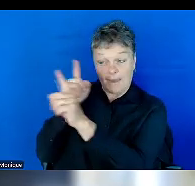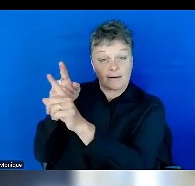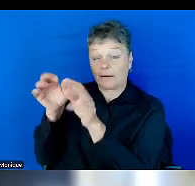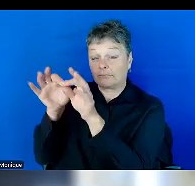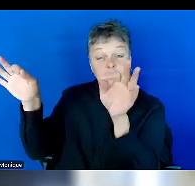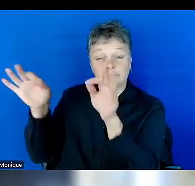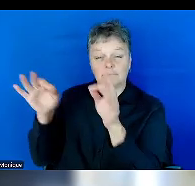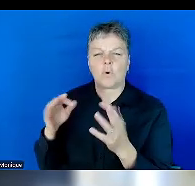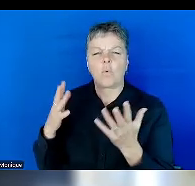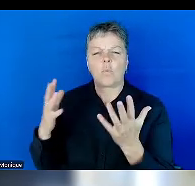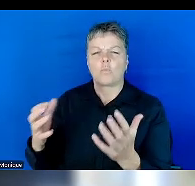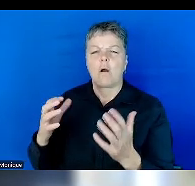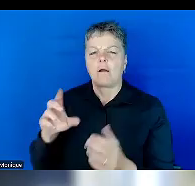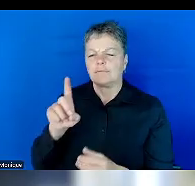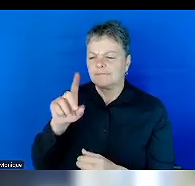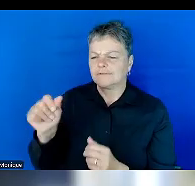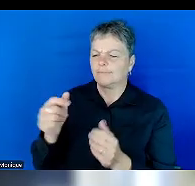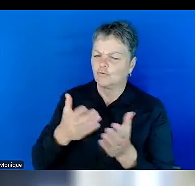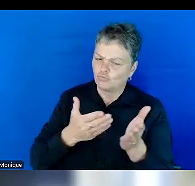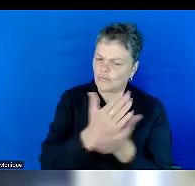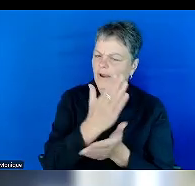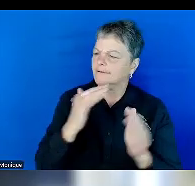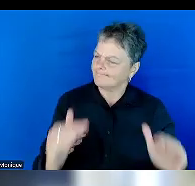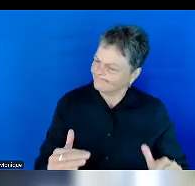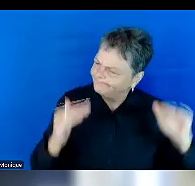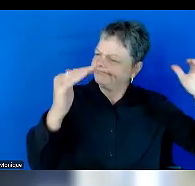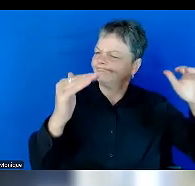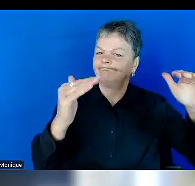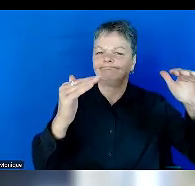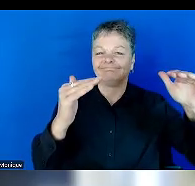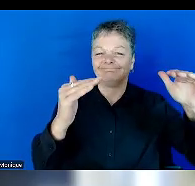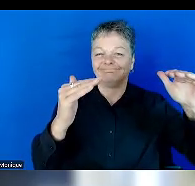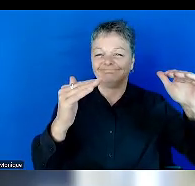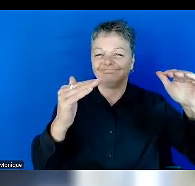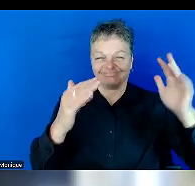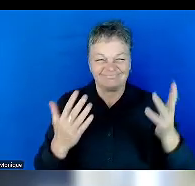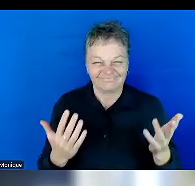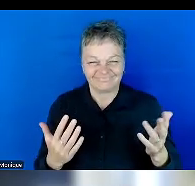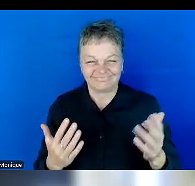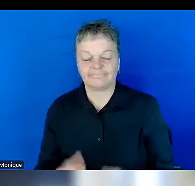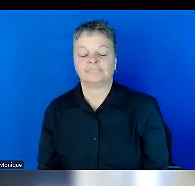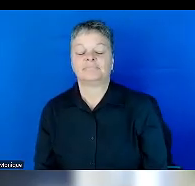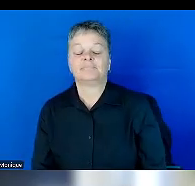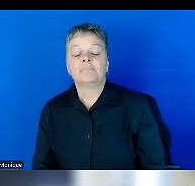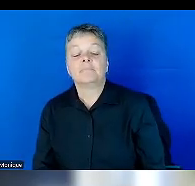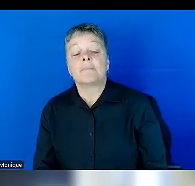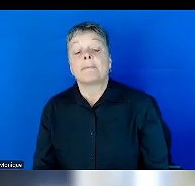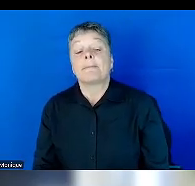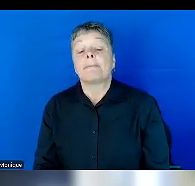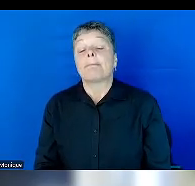The other um factors that we look at when we're looking at whether we can represent somebody in